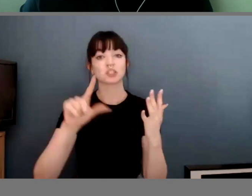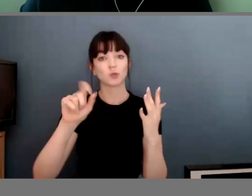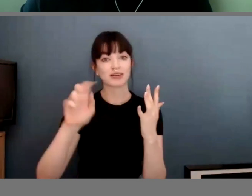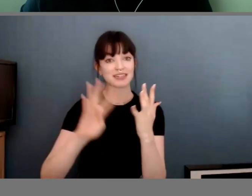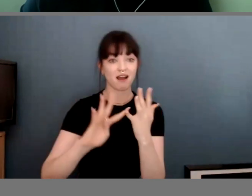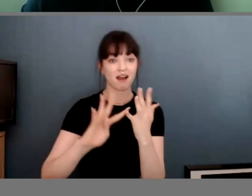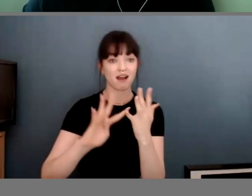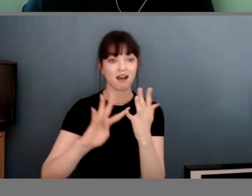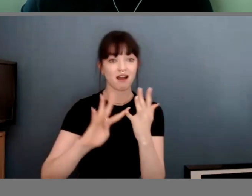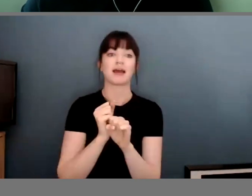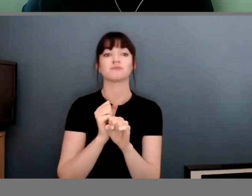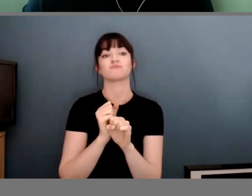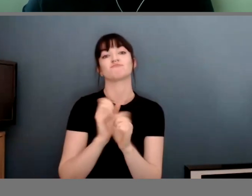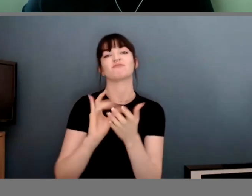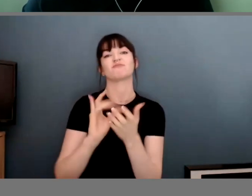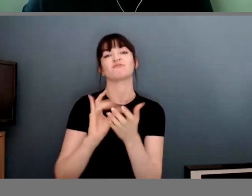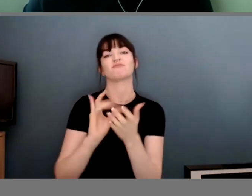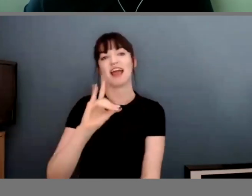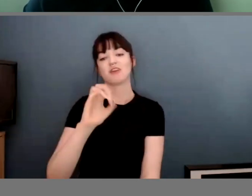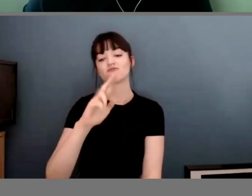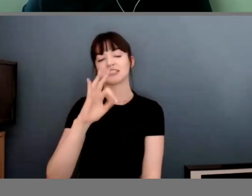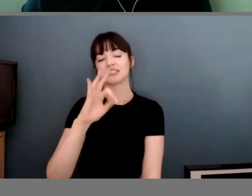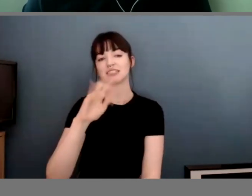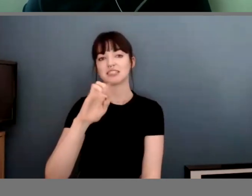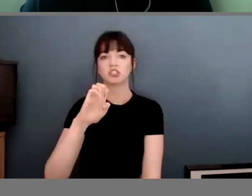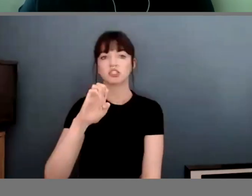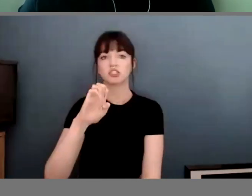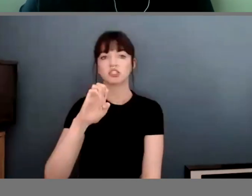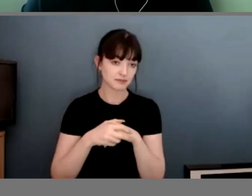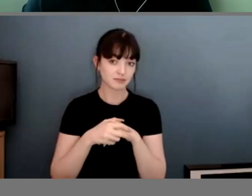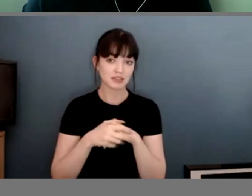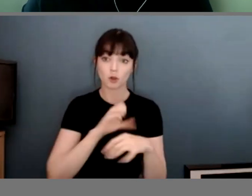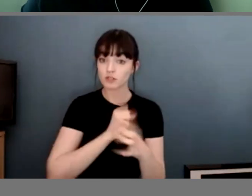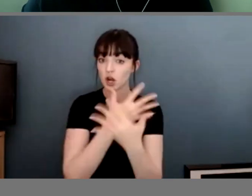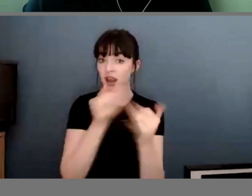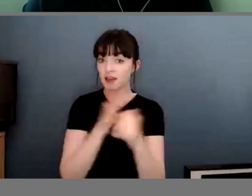and a lot of you maybe on the webinar now will be used to dealing with heritage sites and used to